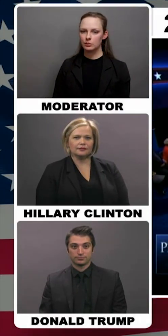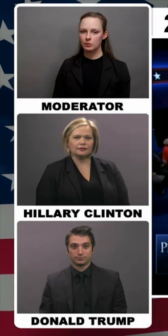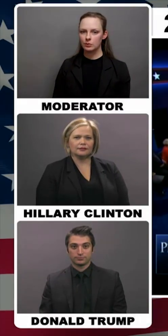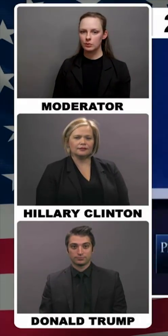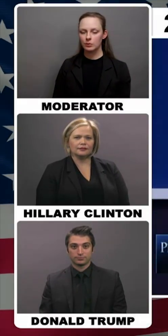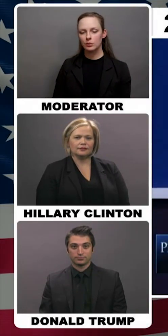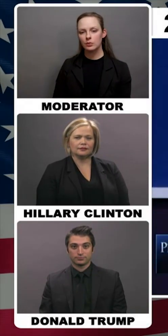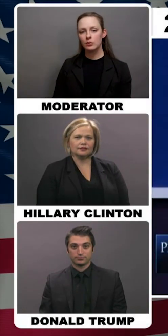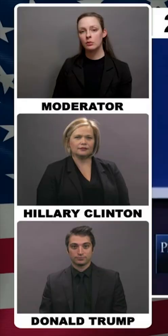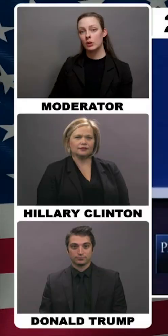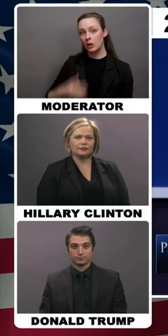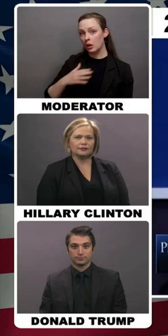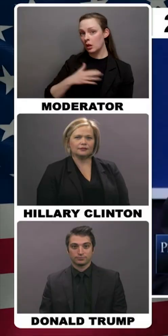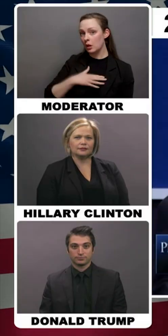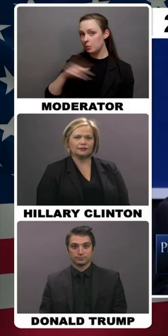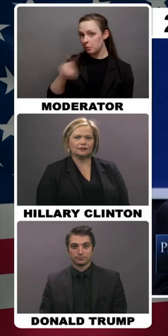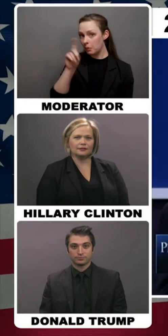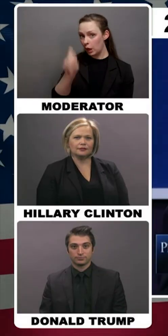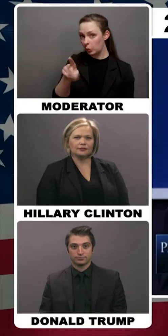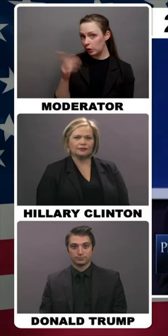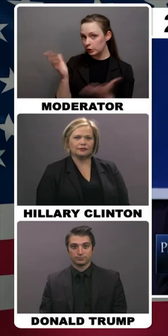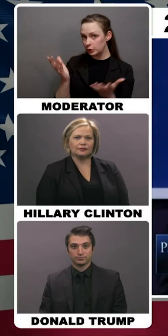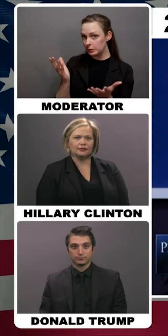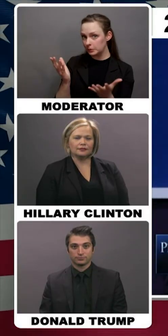My question is, do you